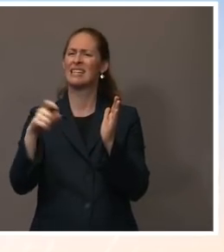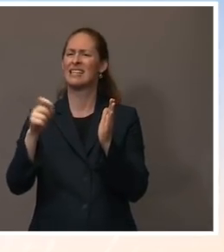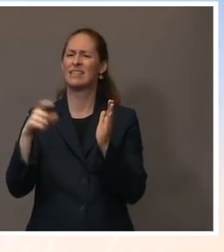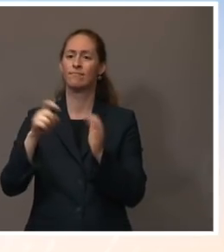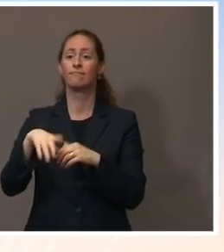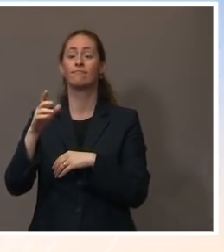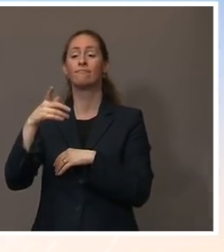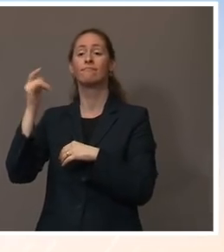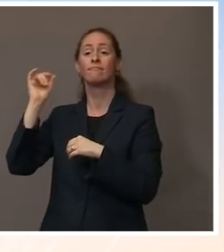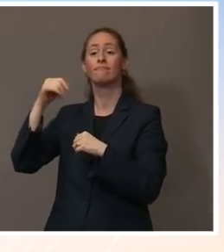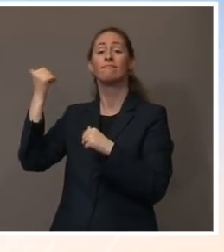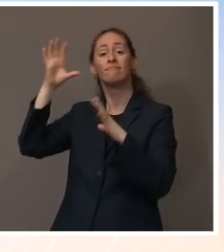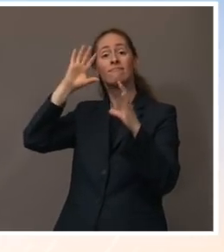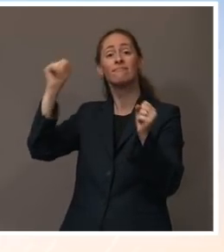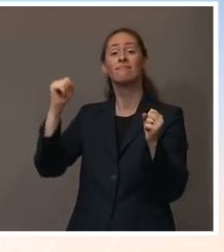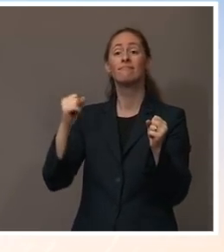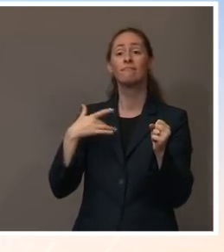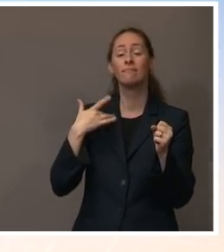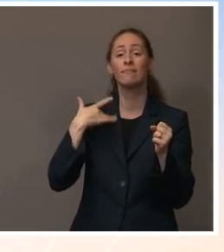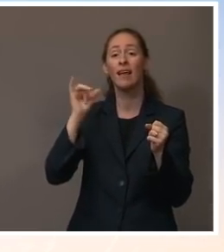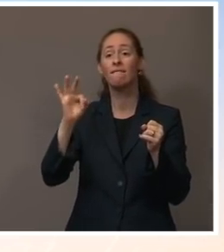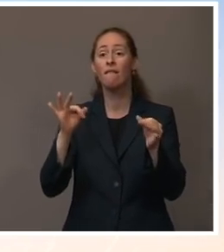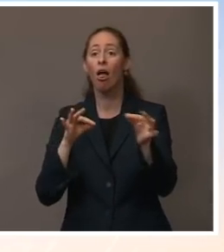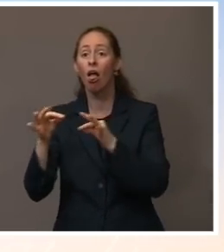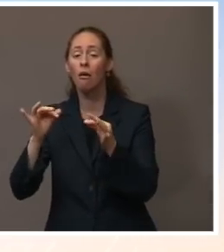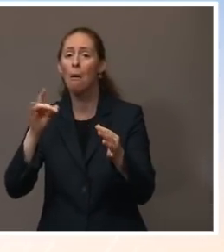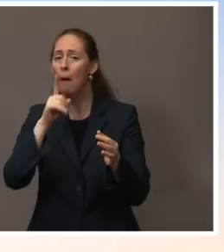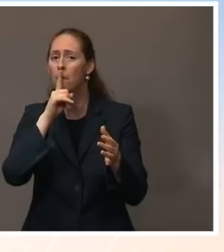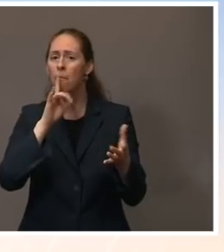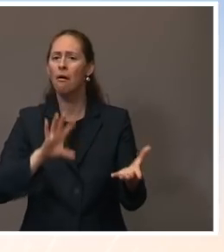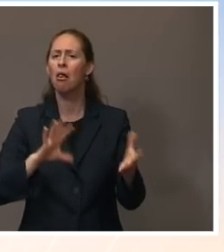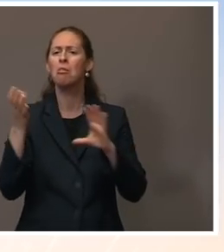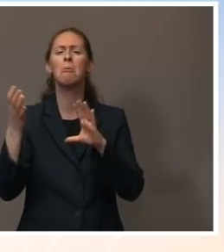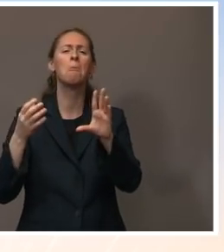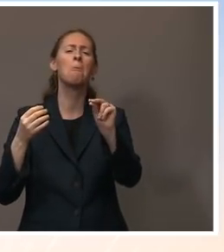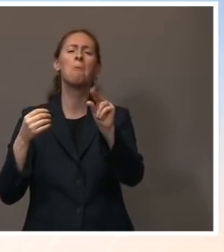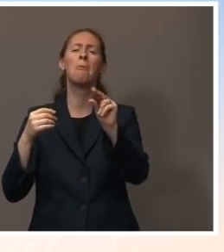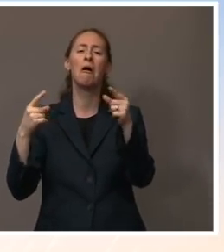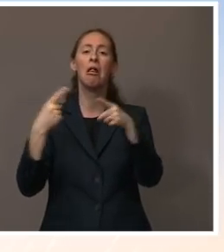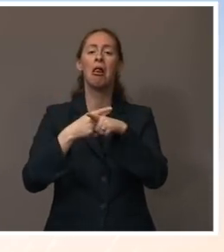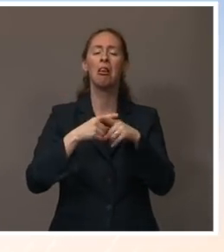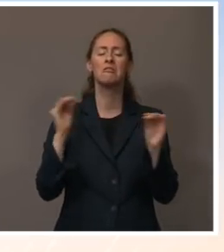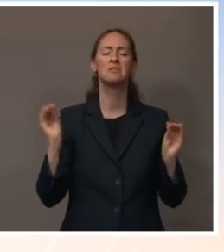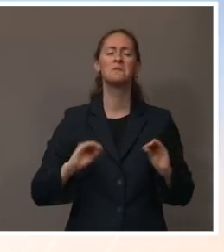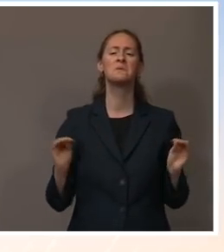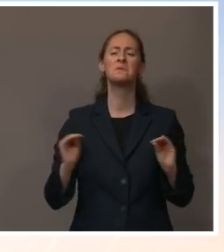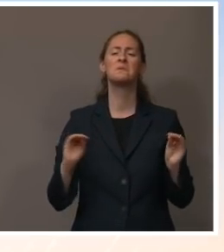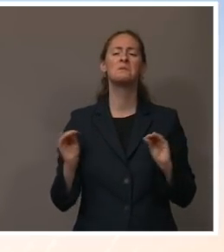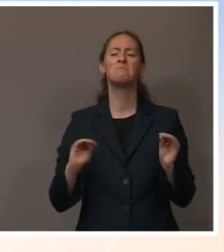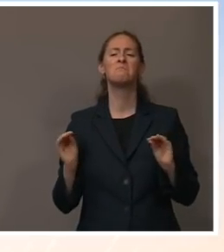from any of the negotiators on the Hill that they feel they are conflicting either. So that was the point I was trying to make.